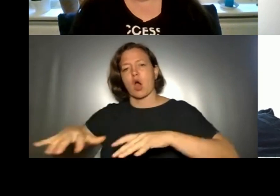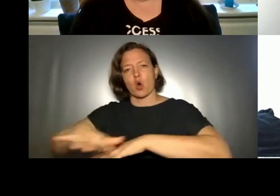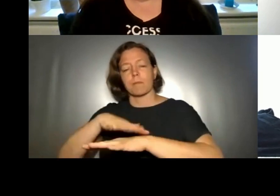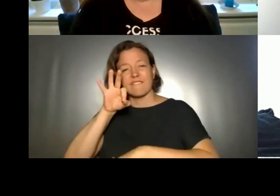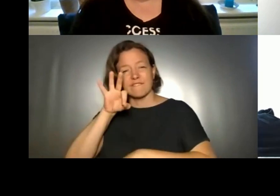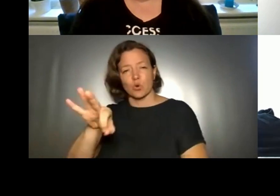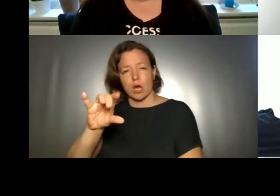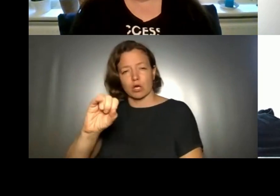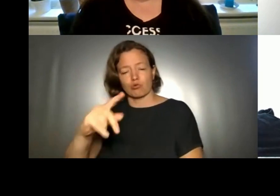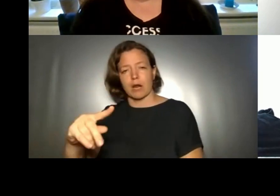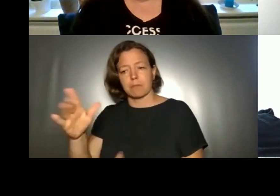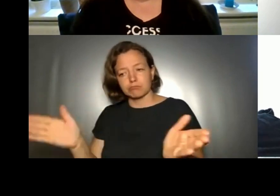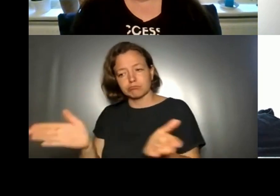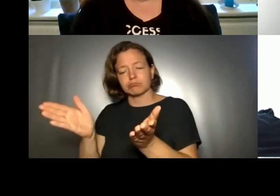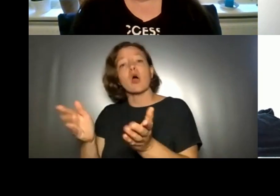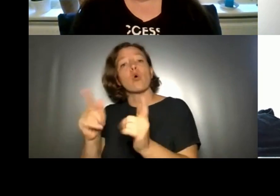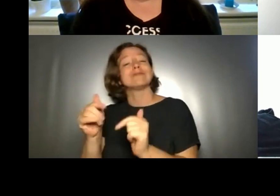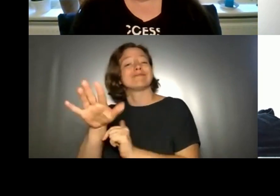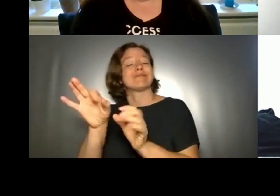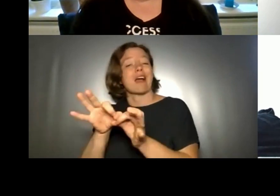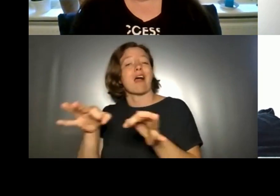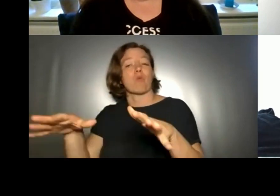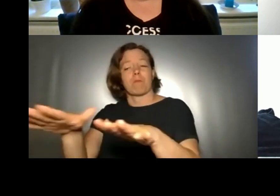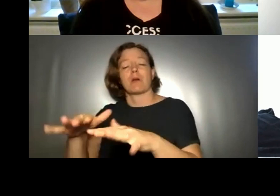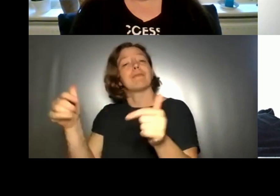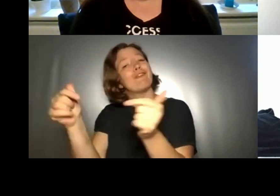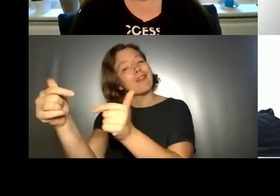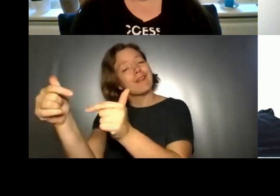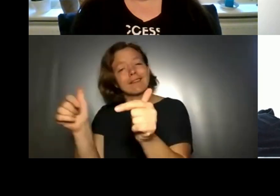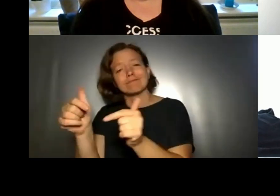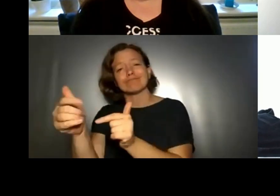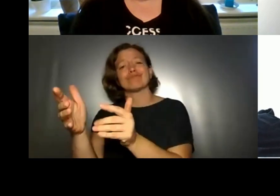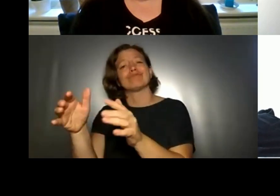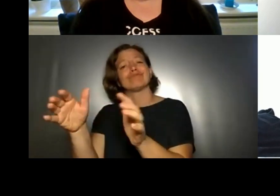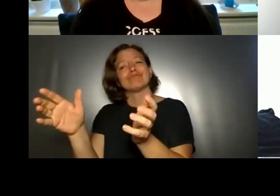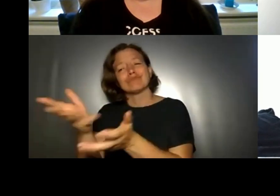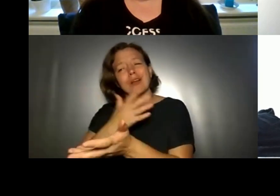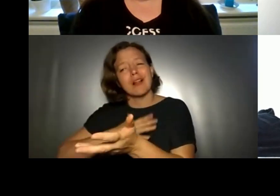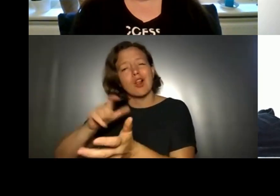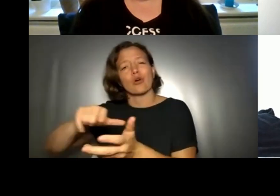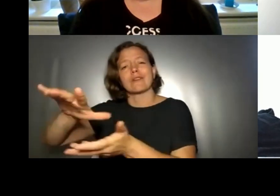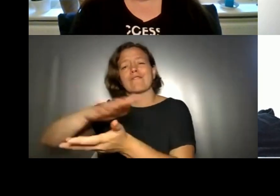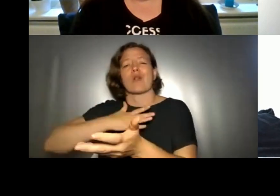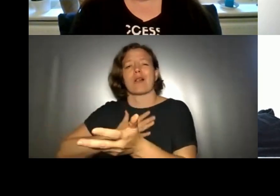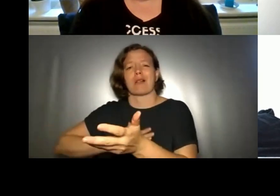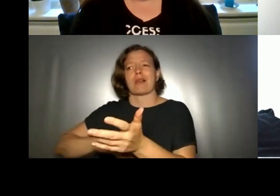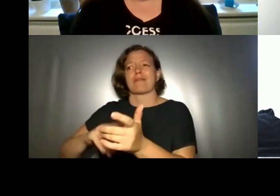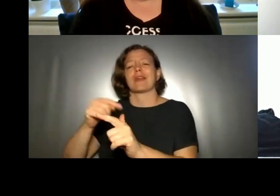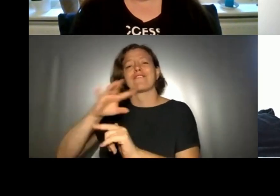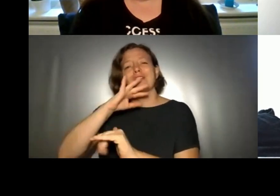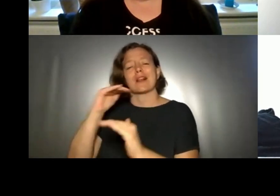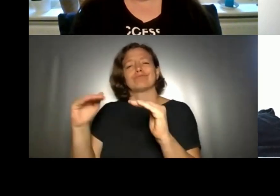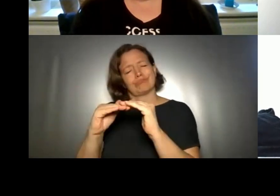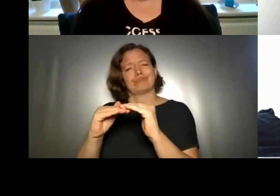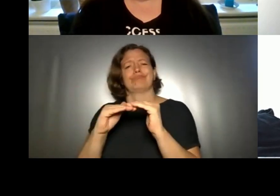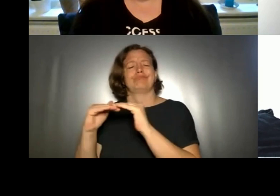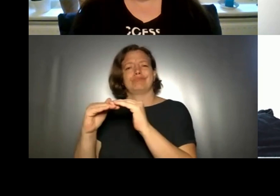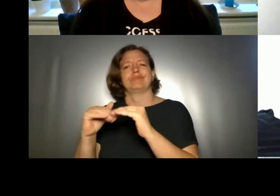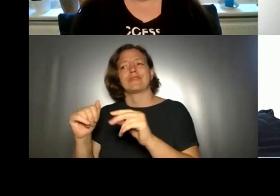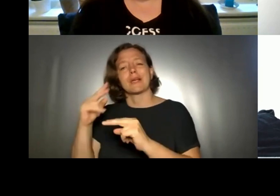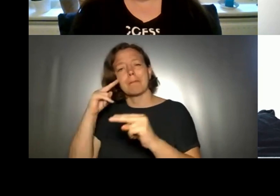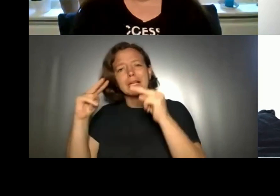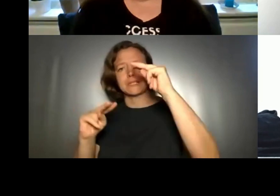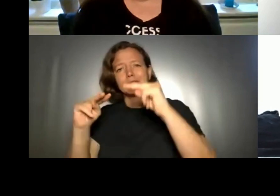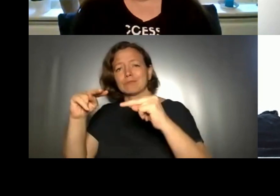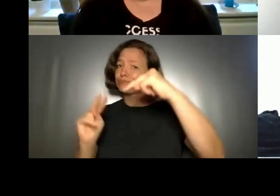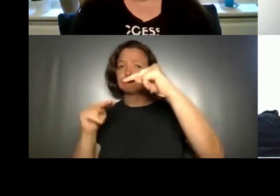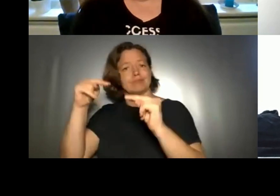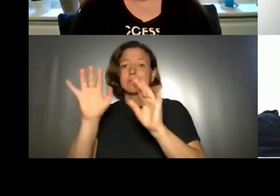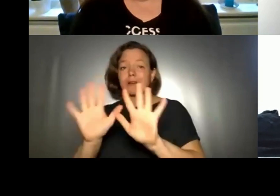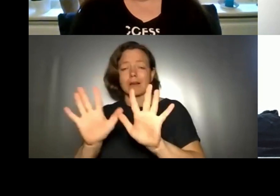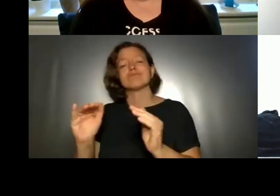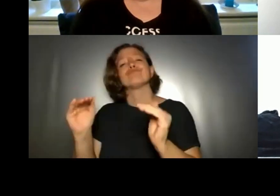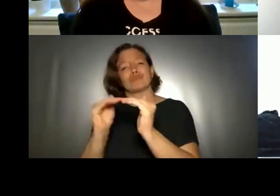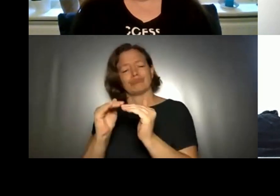to make sure that everything is considered from a crip perspective top down. That is super important to us.